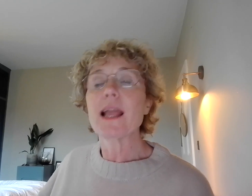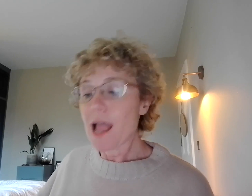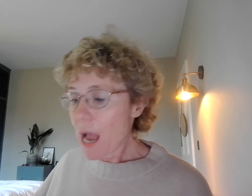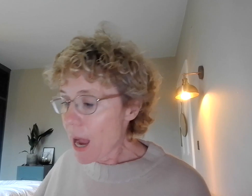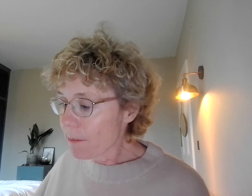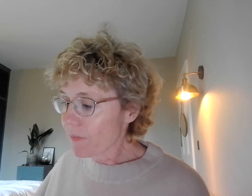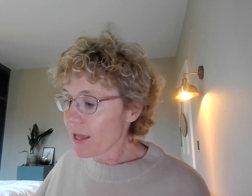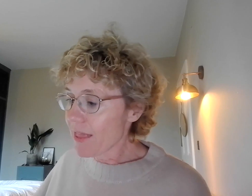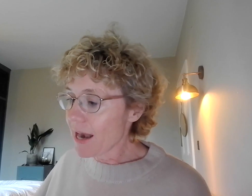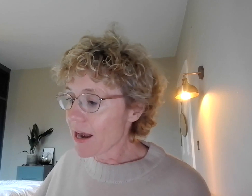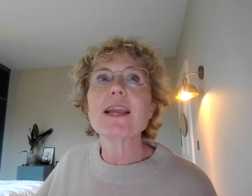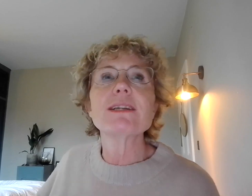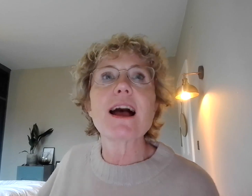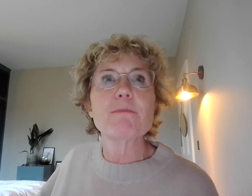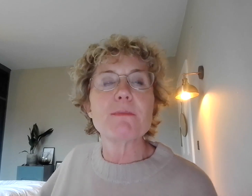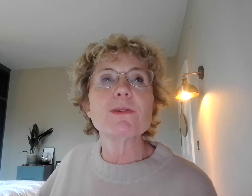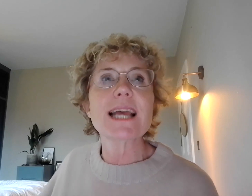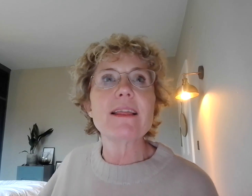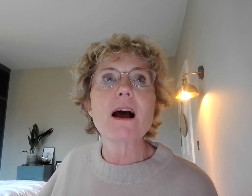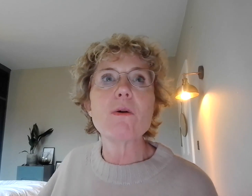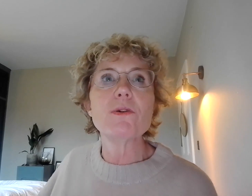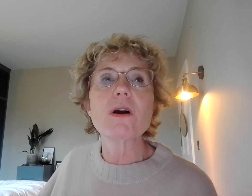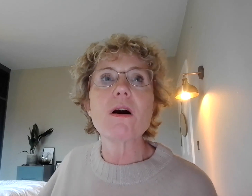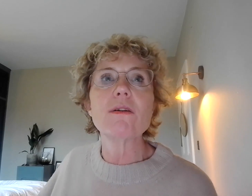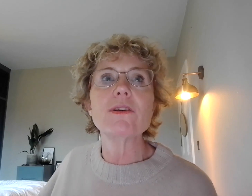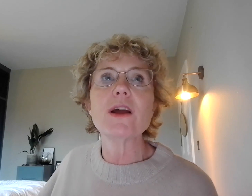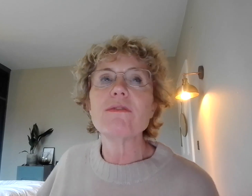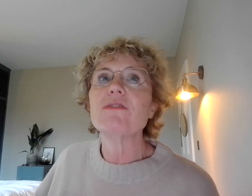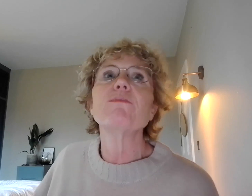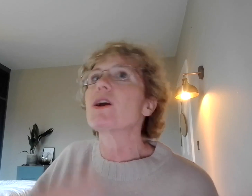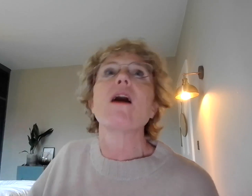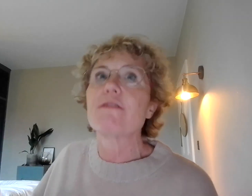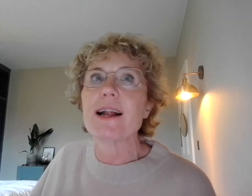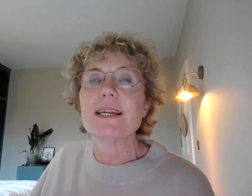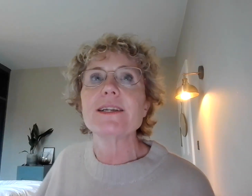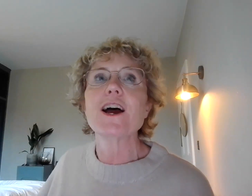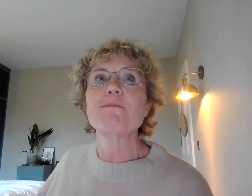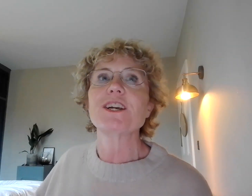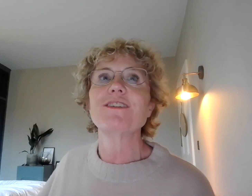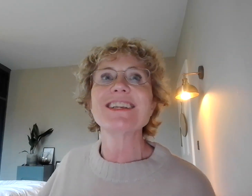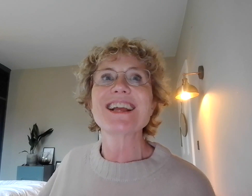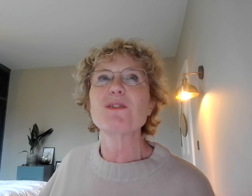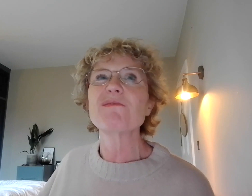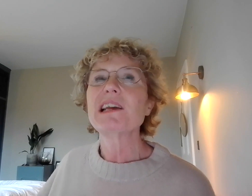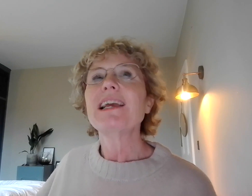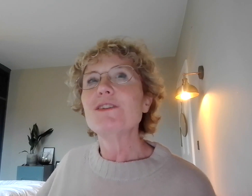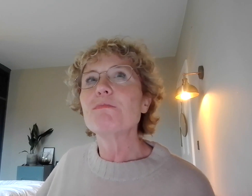And then, I used to have people say that, you know, "We can't find an interpreter." And it's like, "Well...